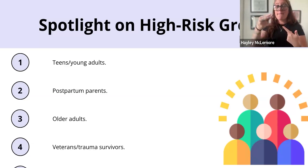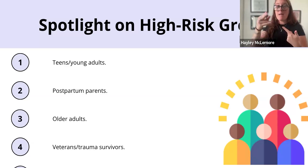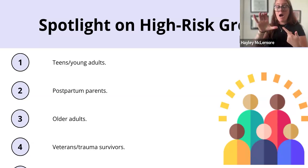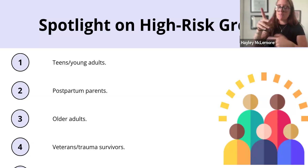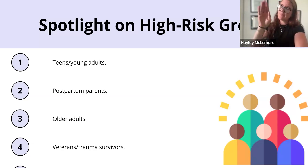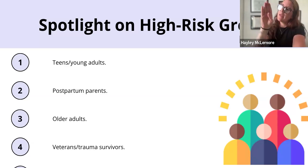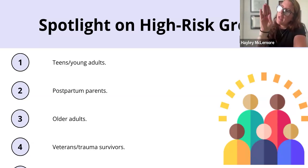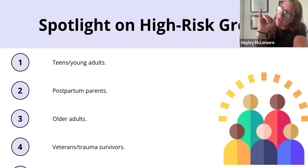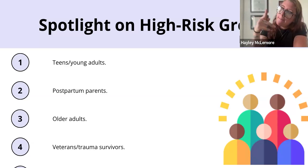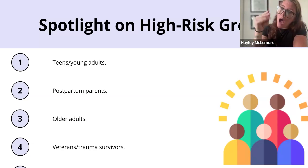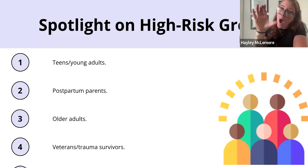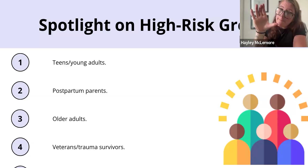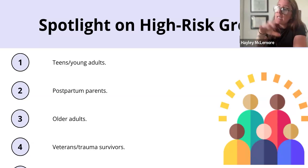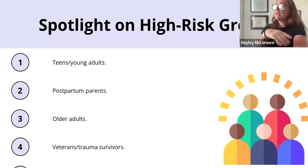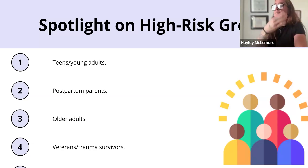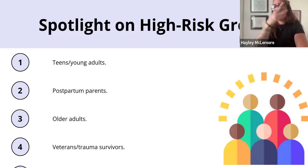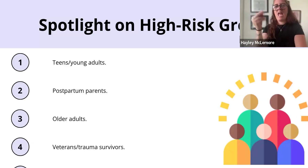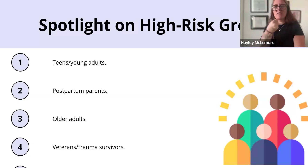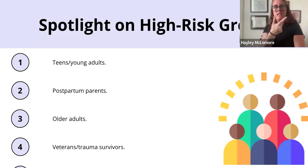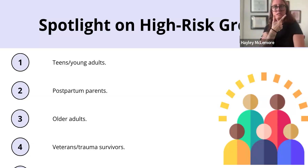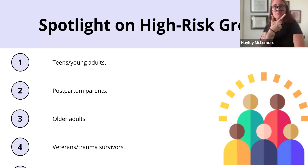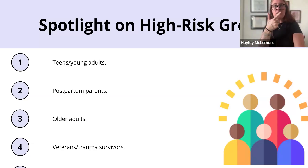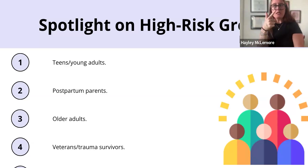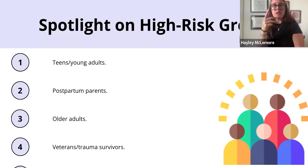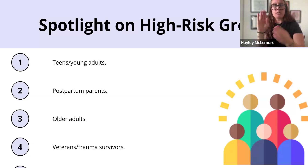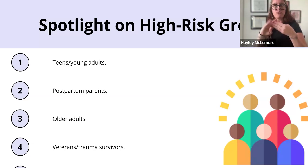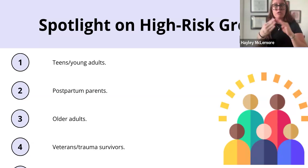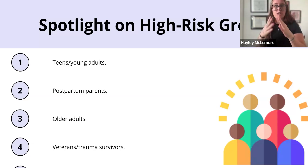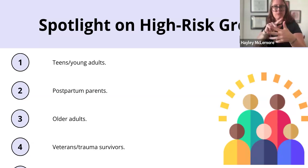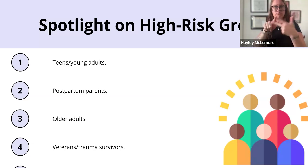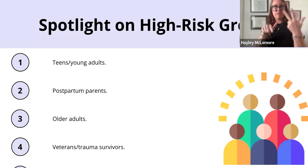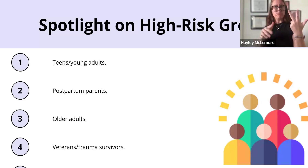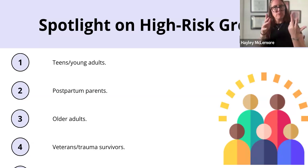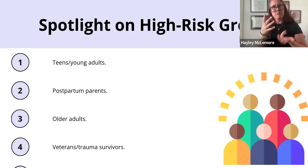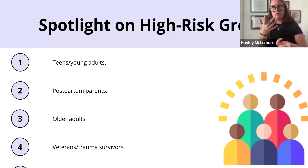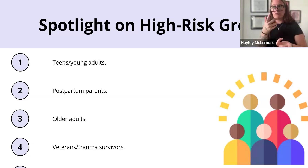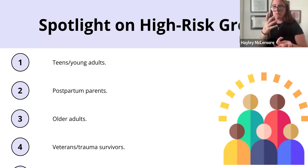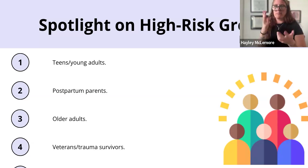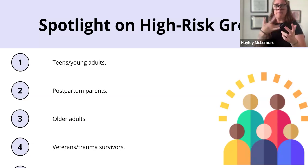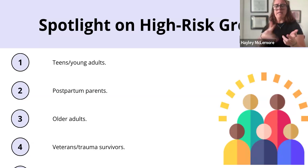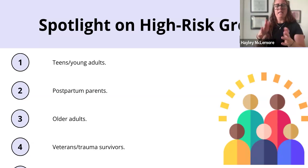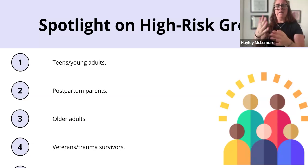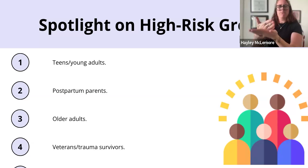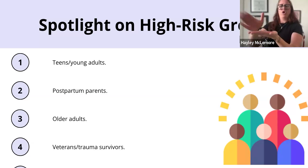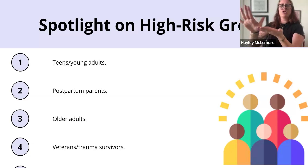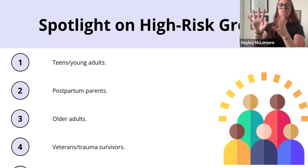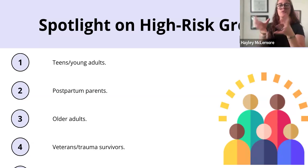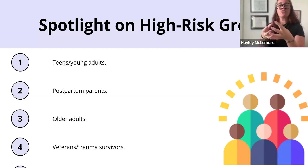such as Deaf and Hard of Hearing folks, BIPOC folks, LGBTQ-- the LGBTQ and queer communities.